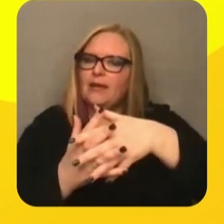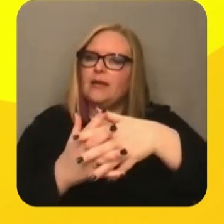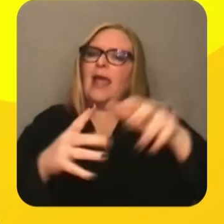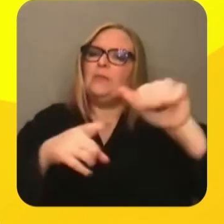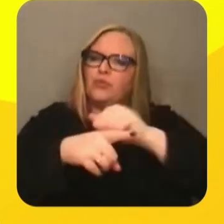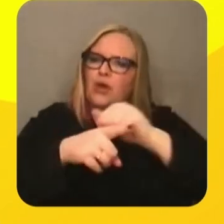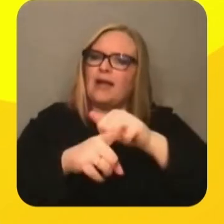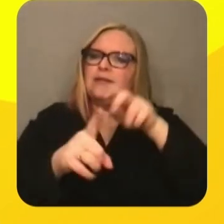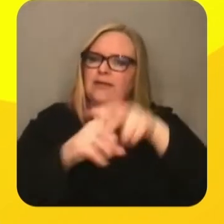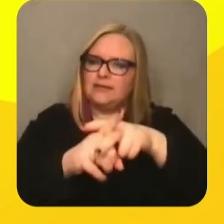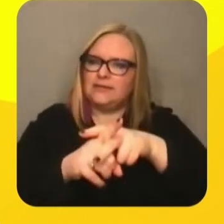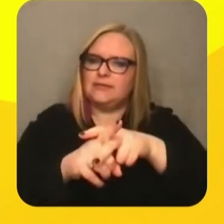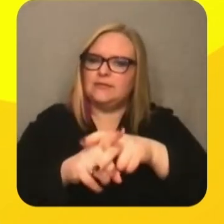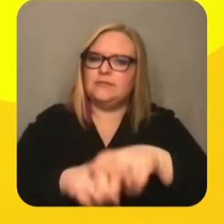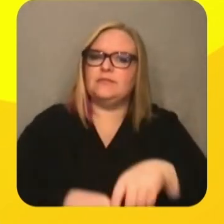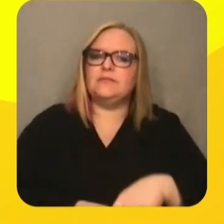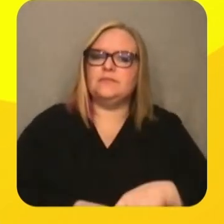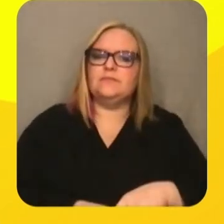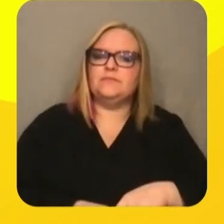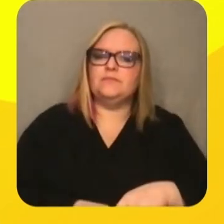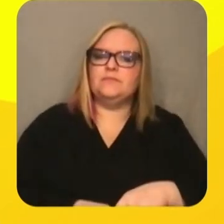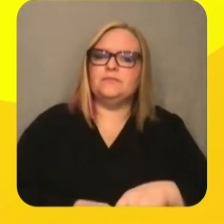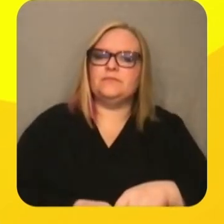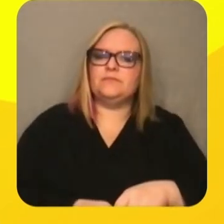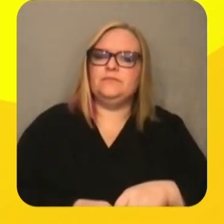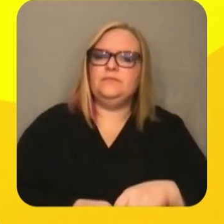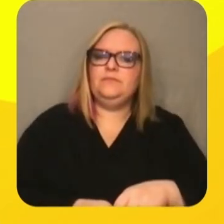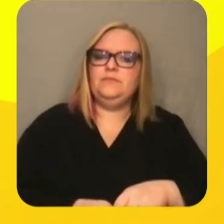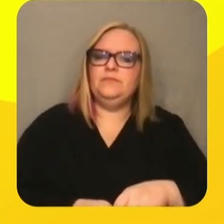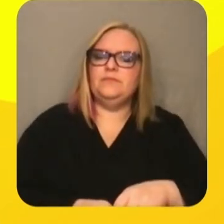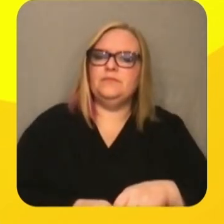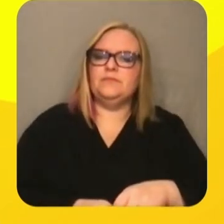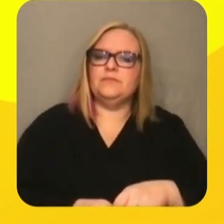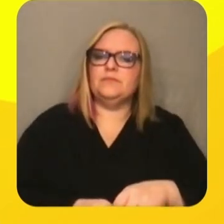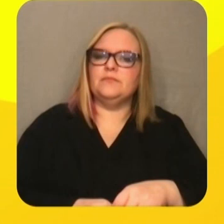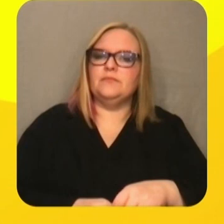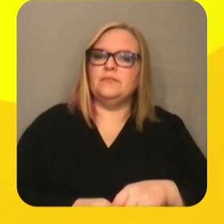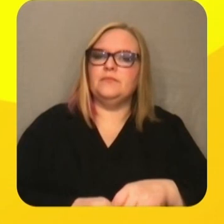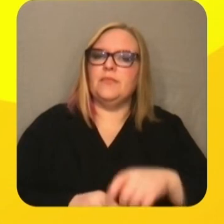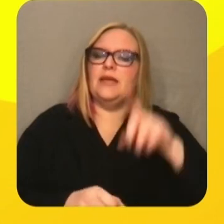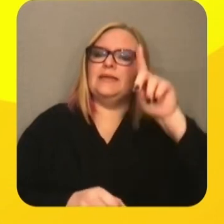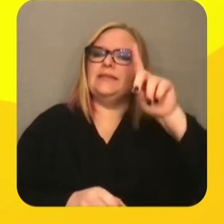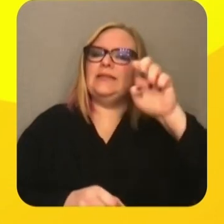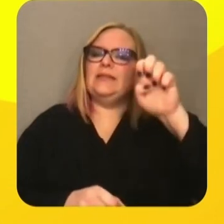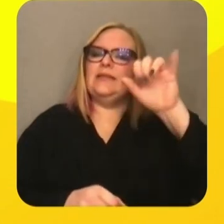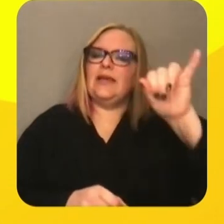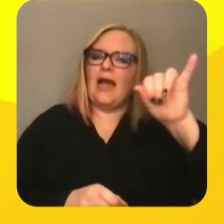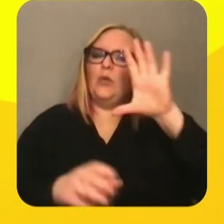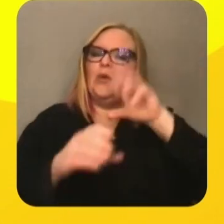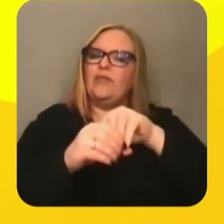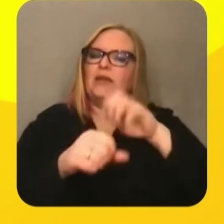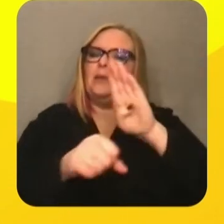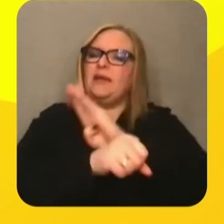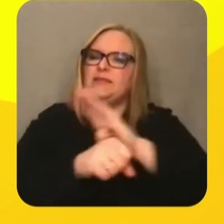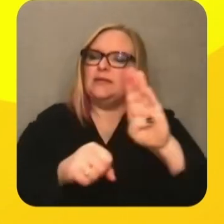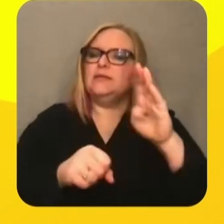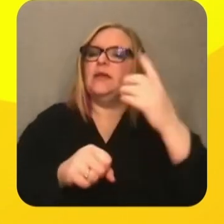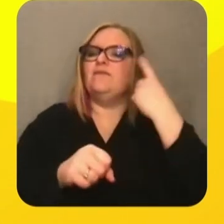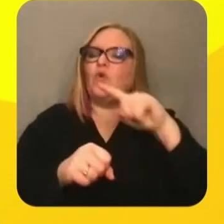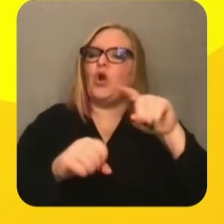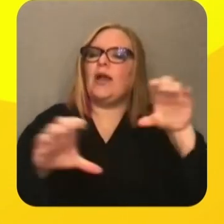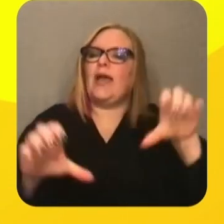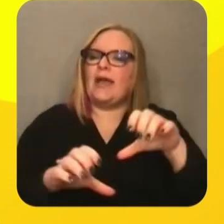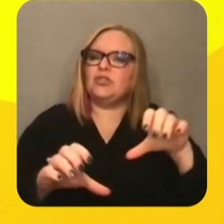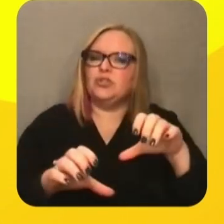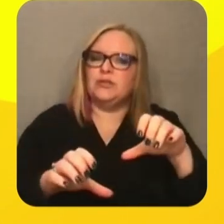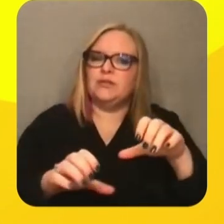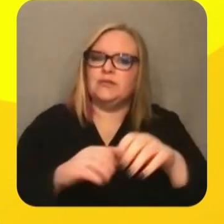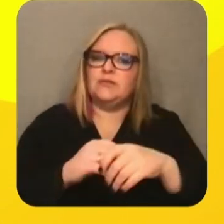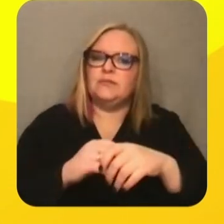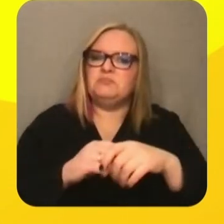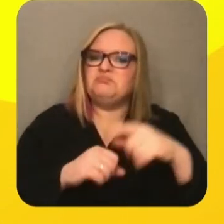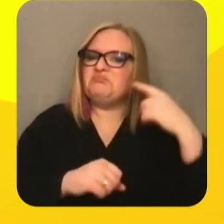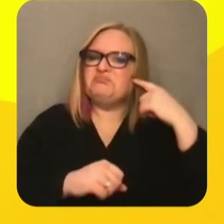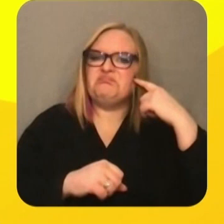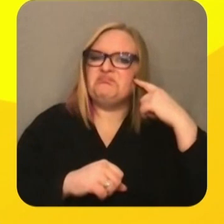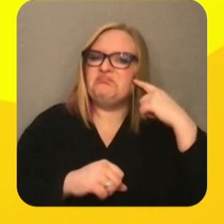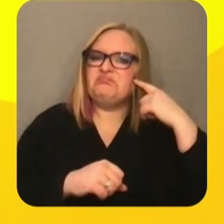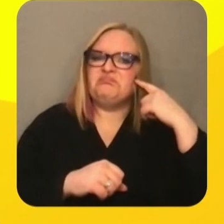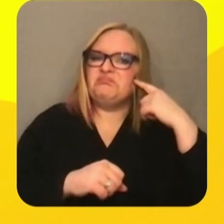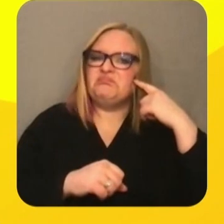So DNI into the business and case for action for the workforce.